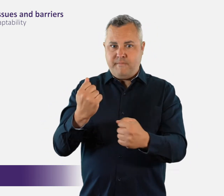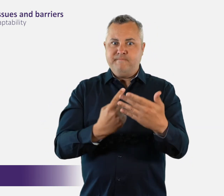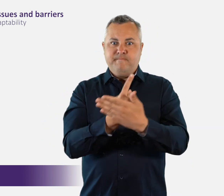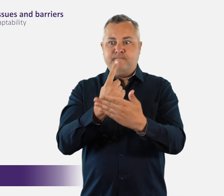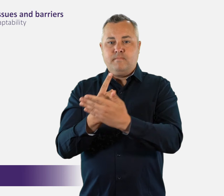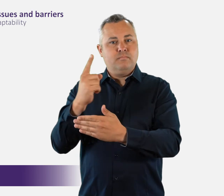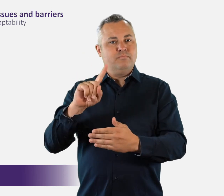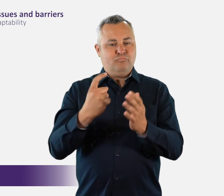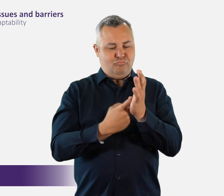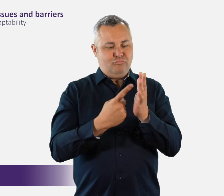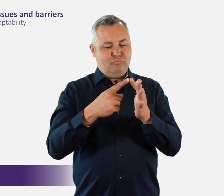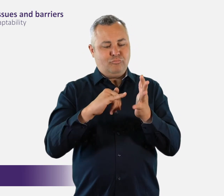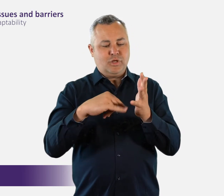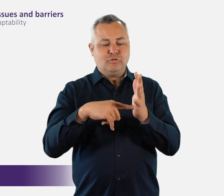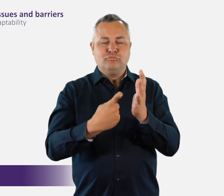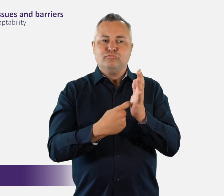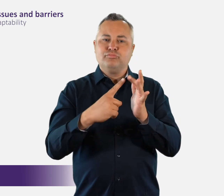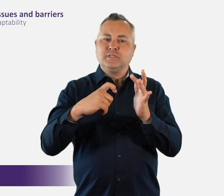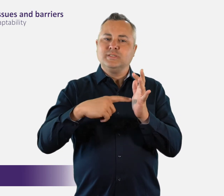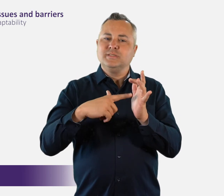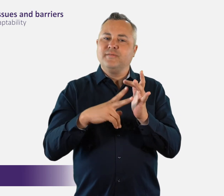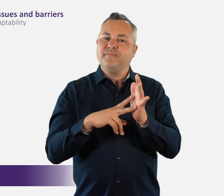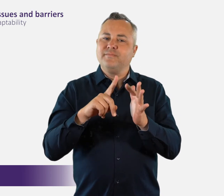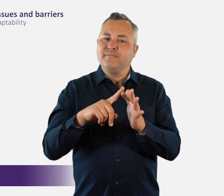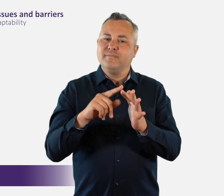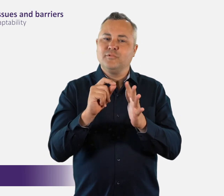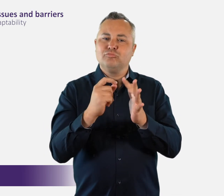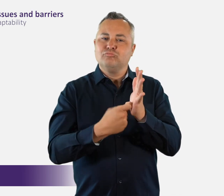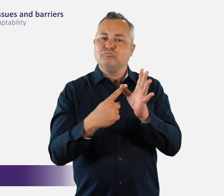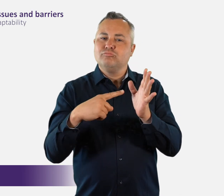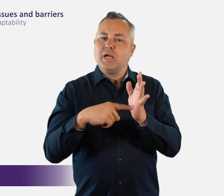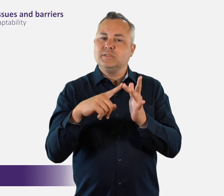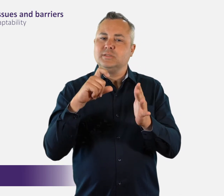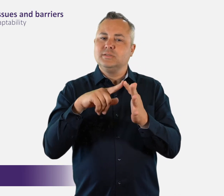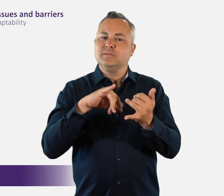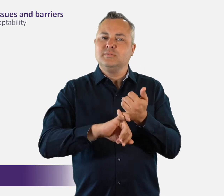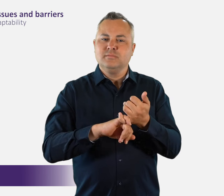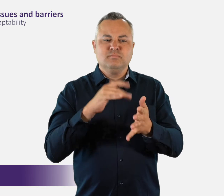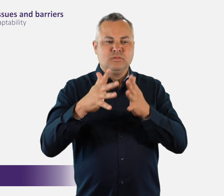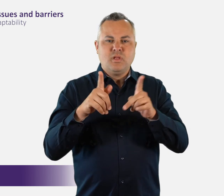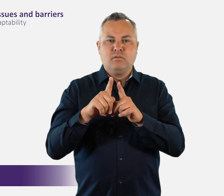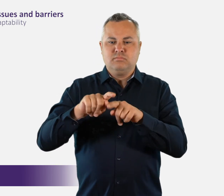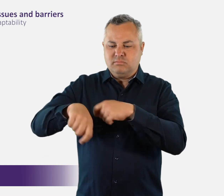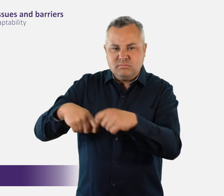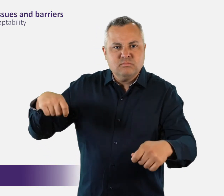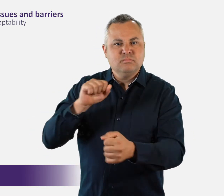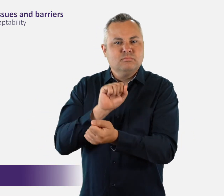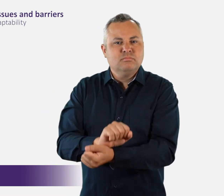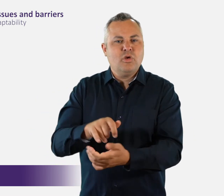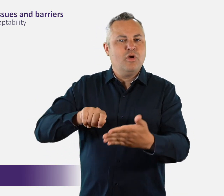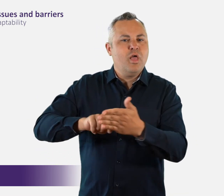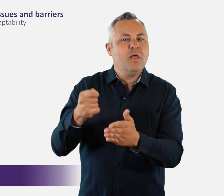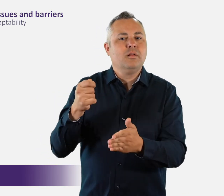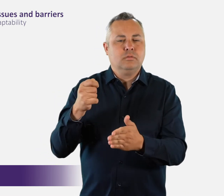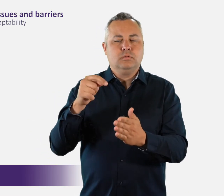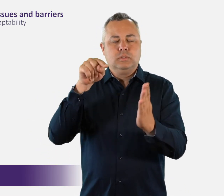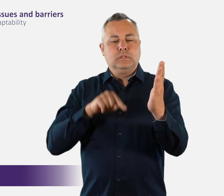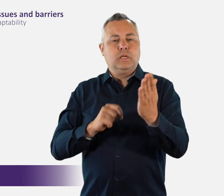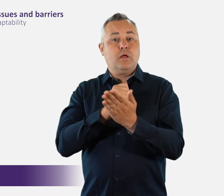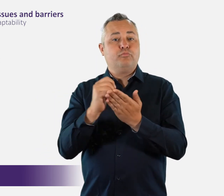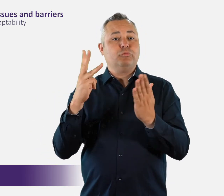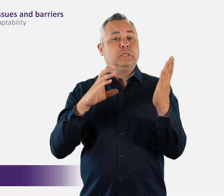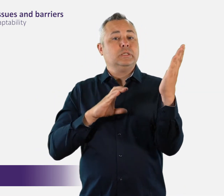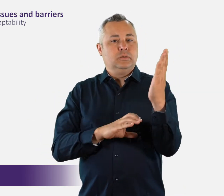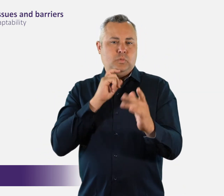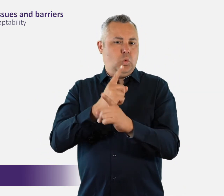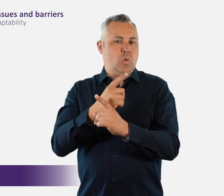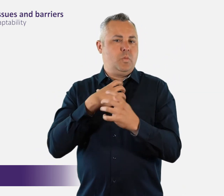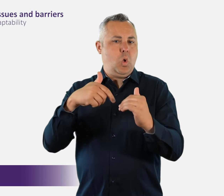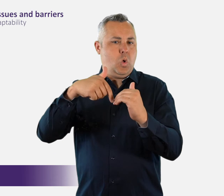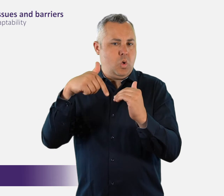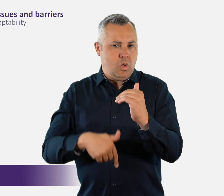as demonstrated by the use of restrictive practices (discussed in Section 3) -